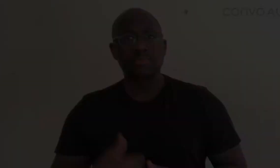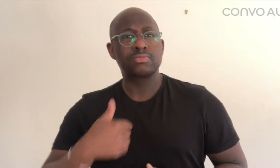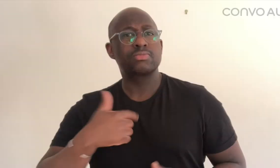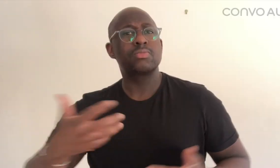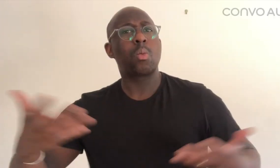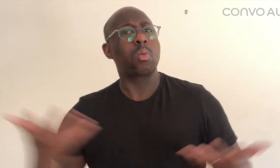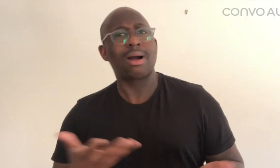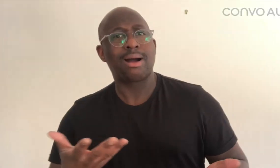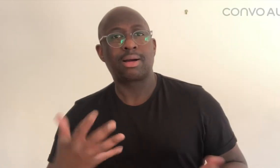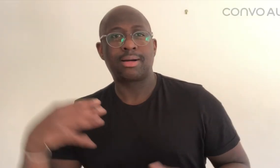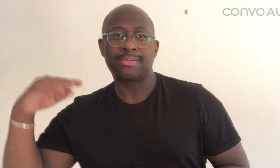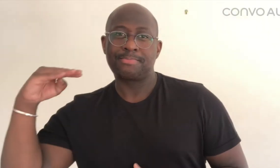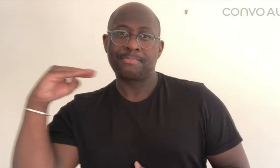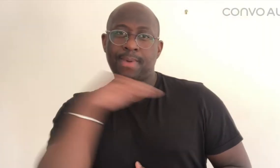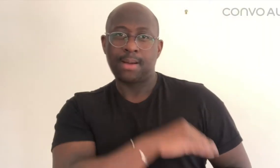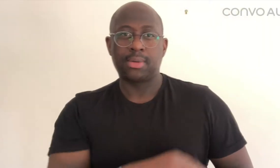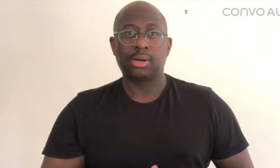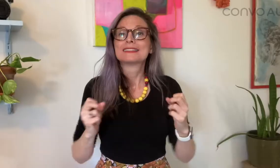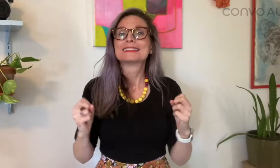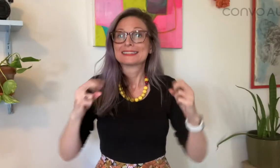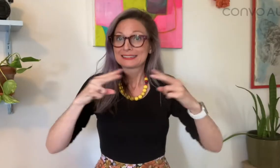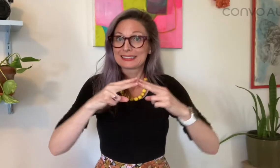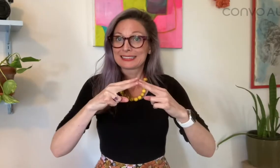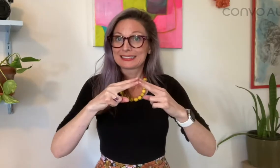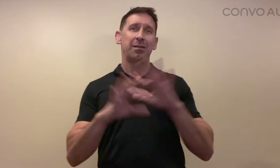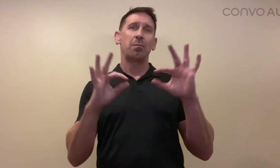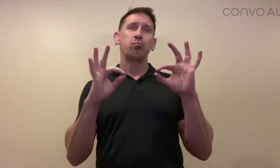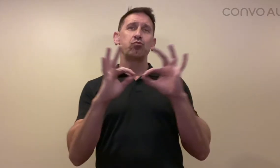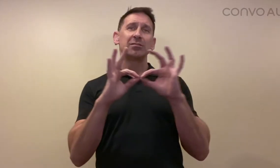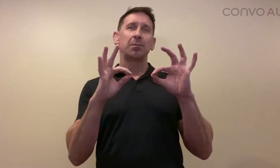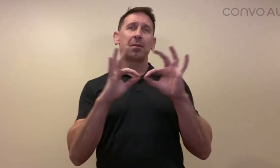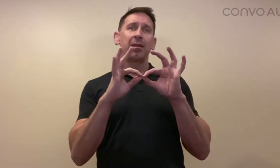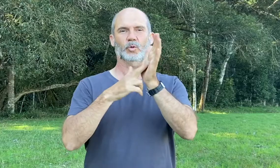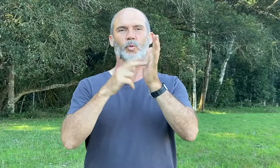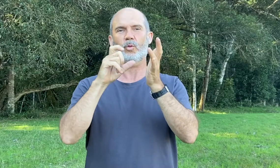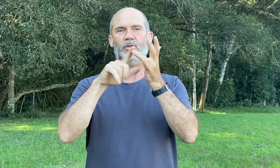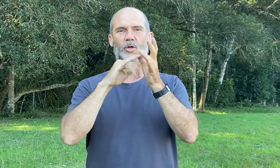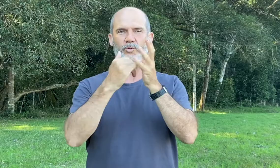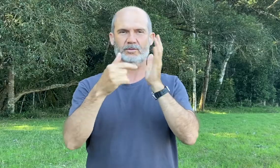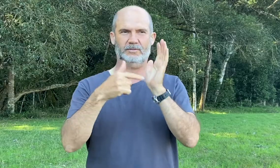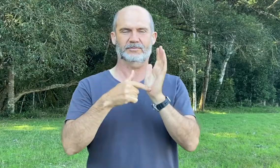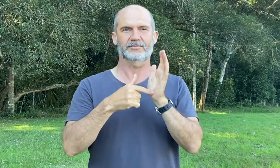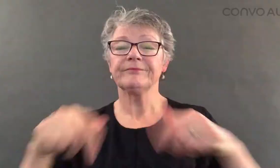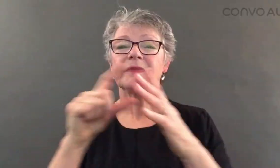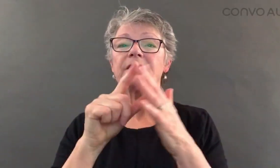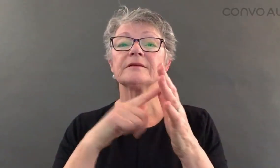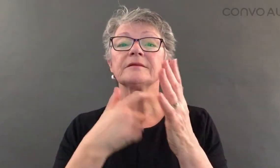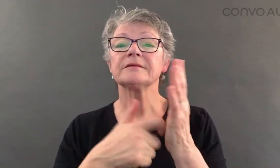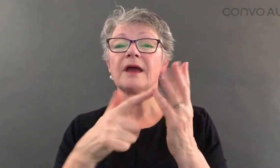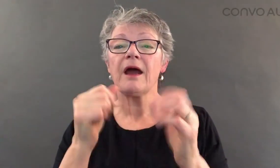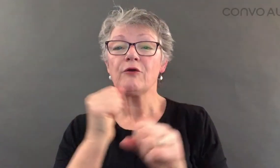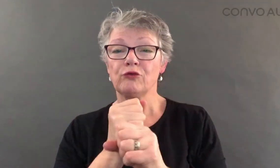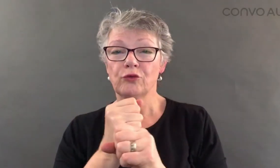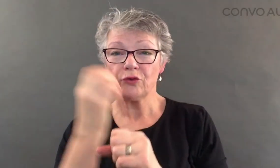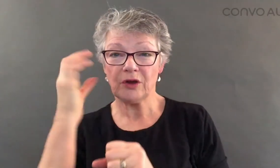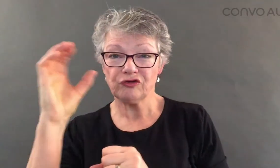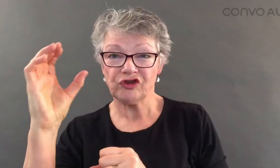Where am I? Melbourne. Sydney. Brisbane. North Coast. Darug Country.